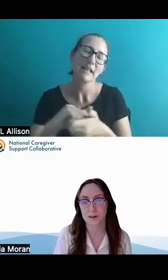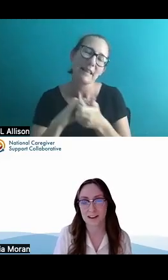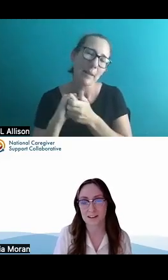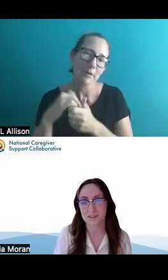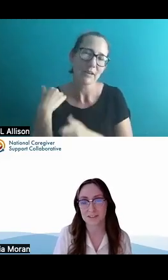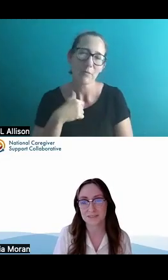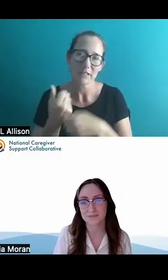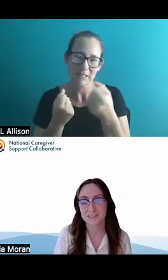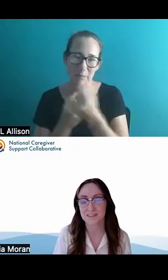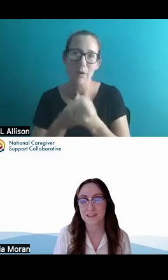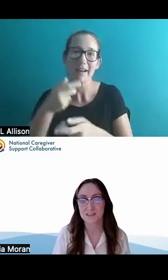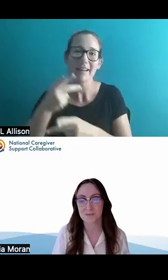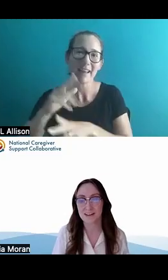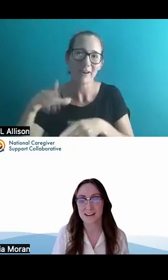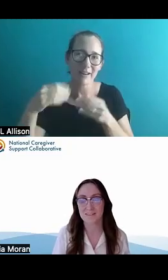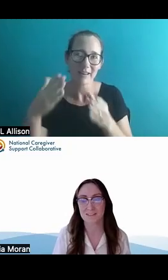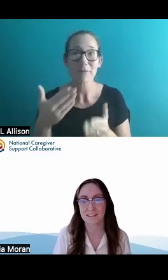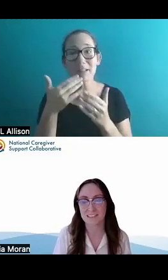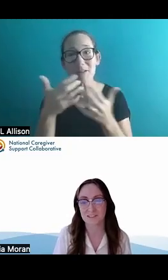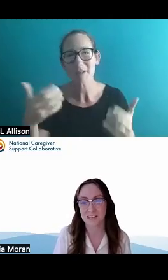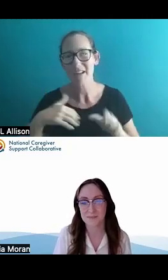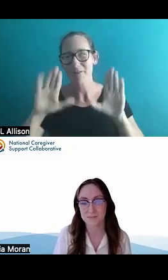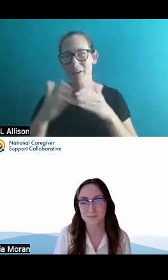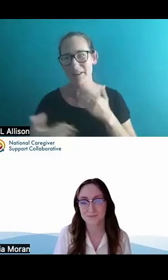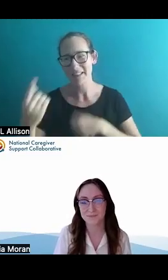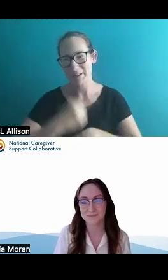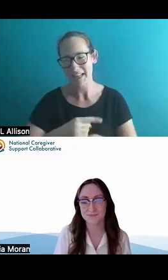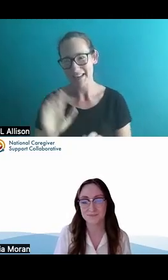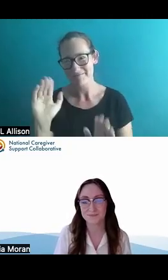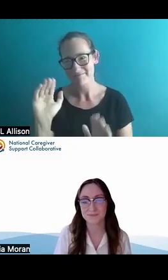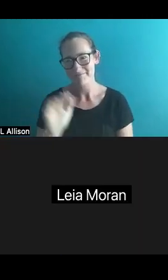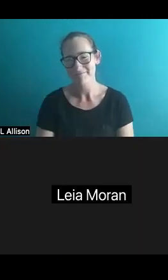caregivers. So thank you so much and have a great rest of your day.